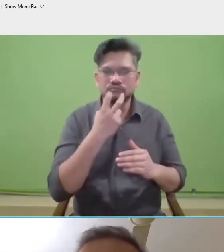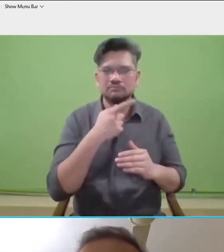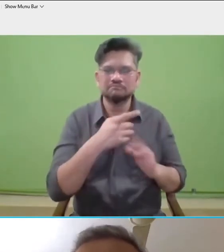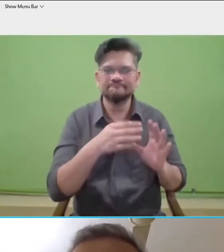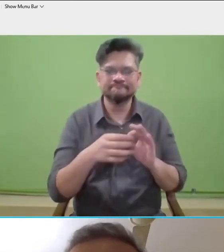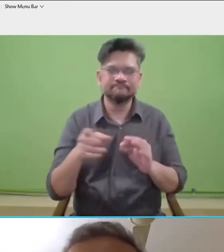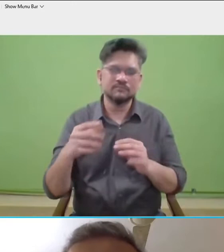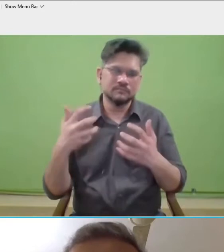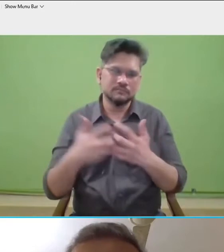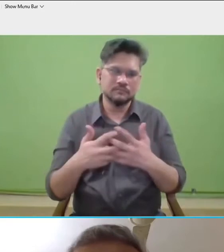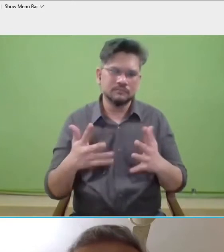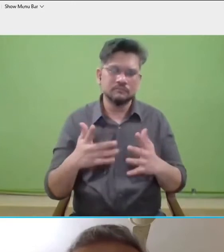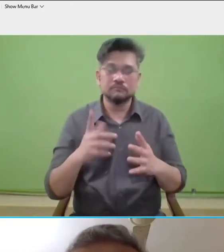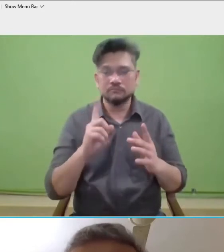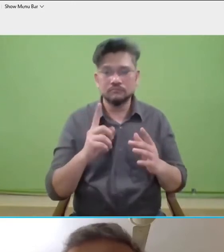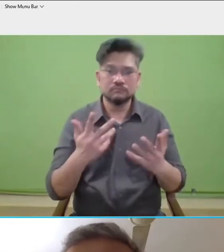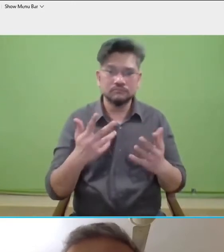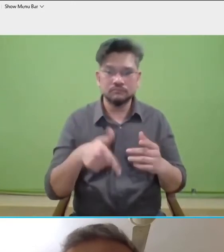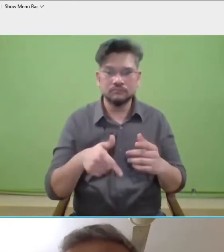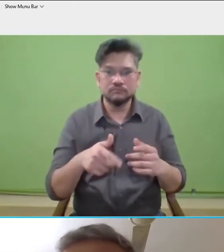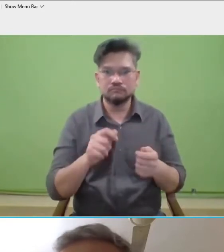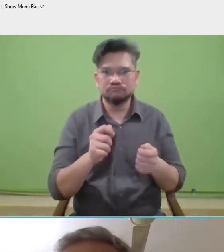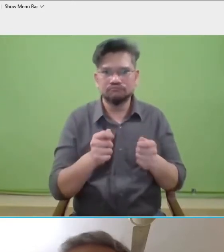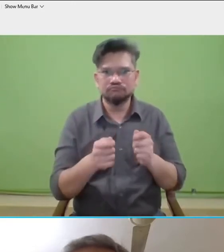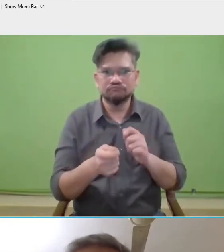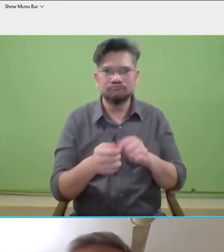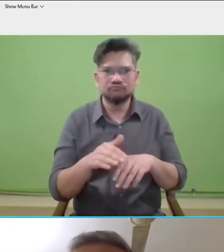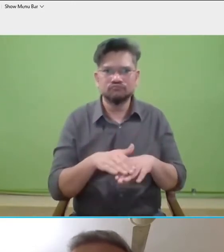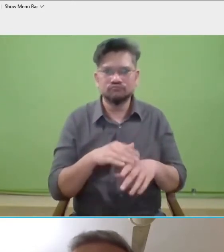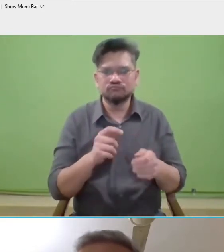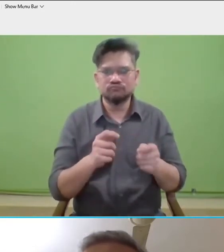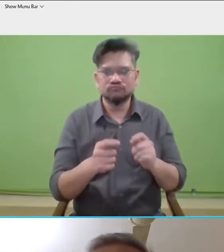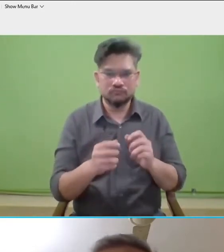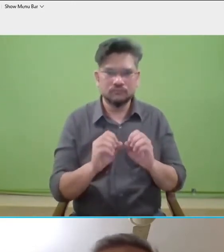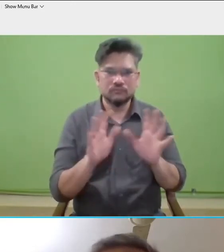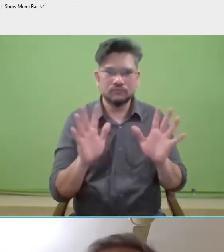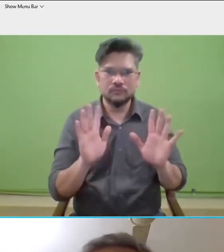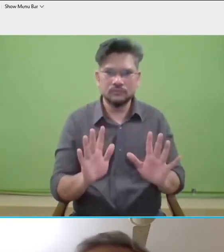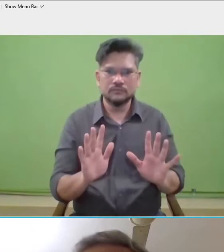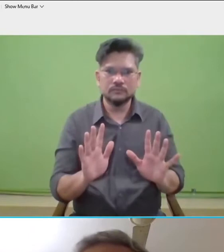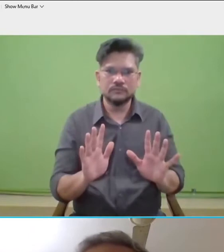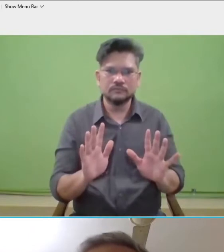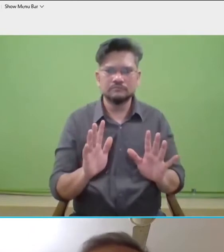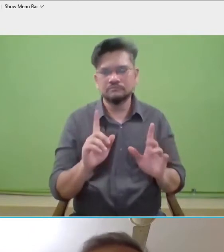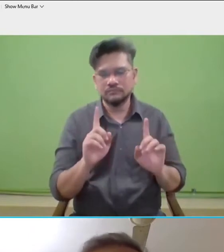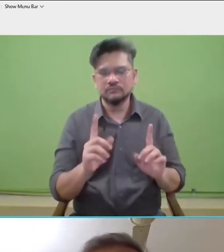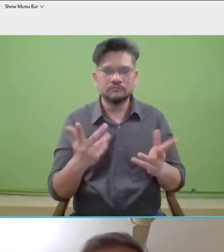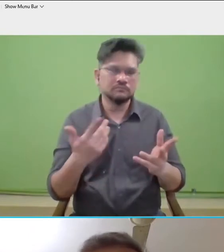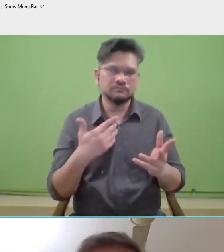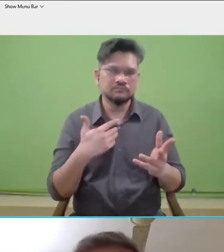but things are changing quite a bit quite clearly so we have not been able to get a deaf student